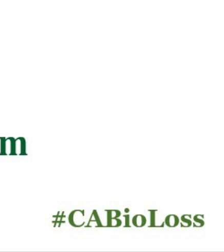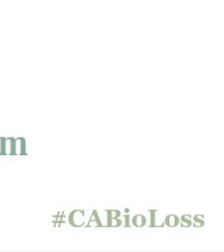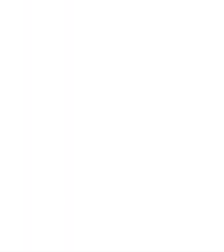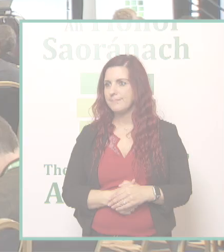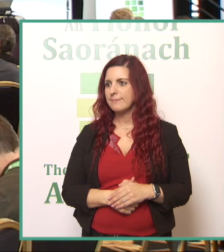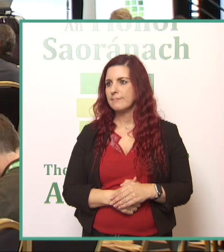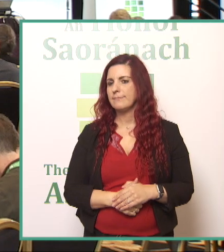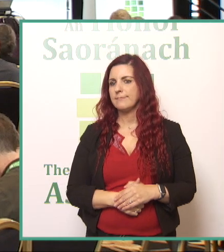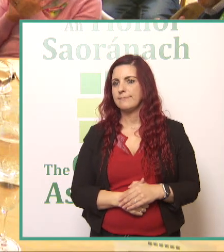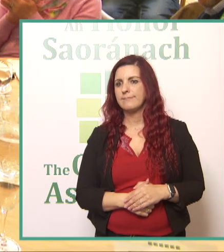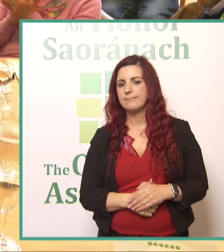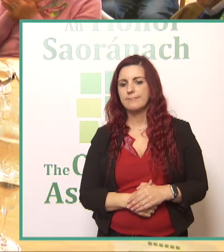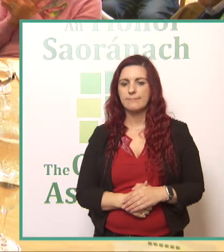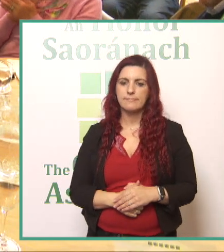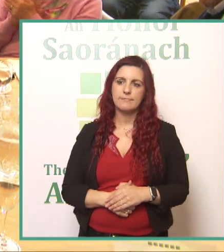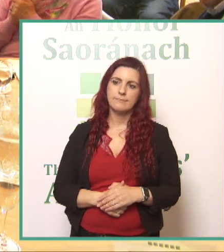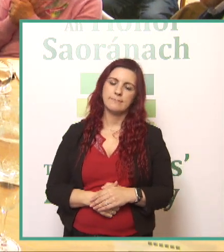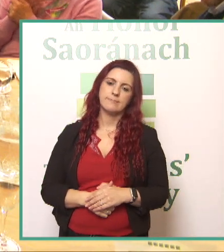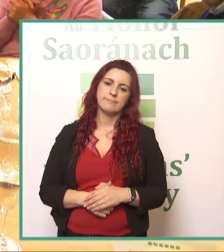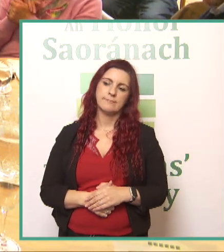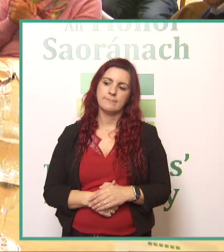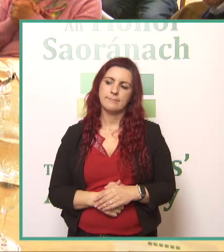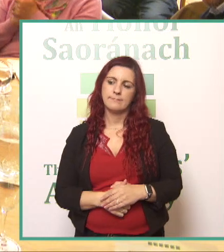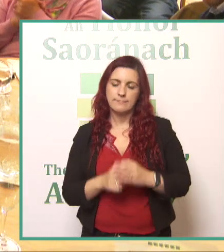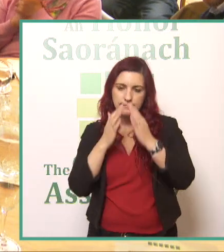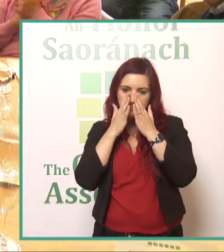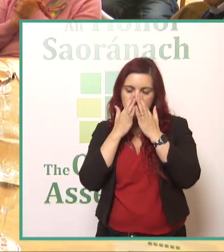Thank you.